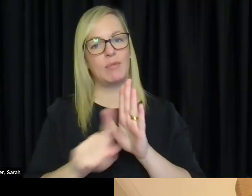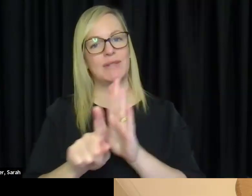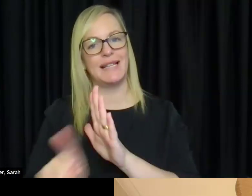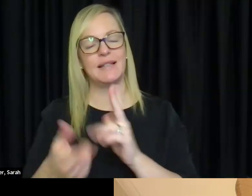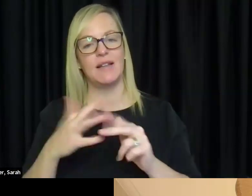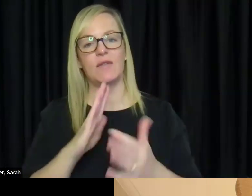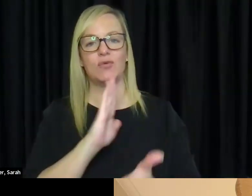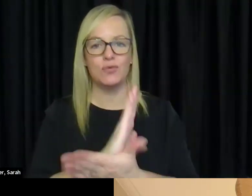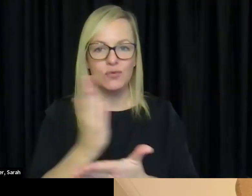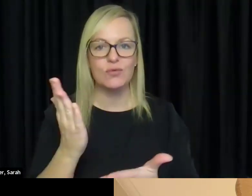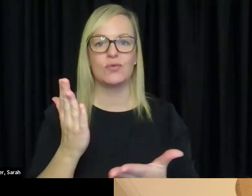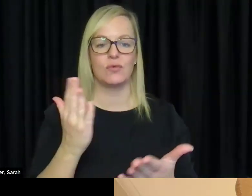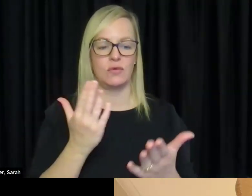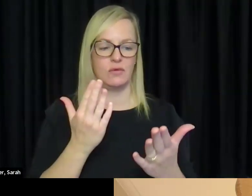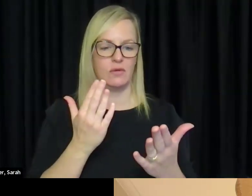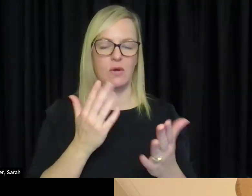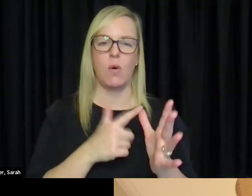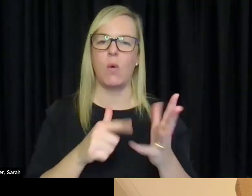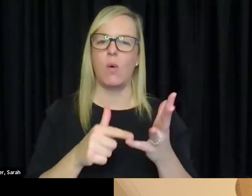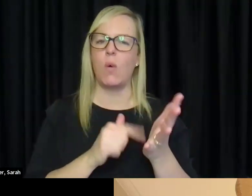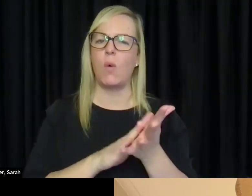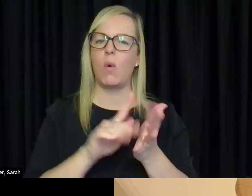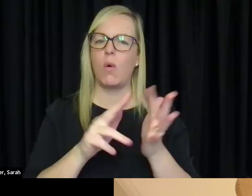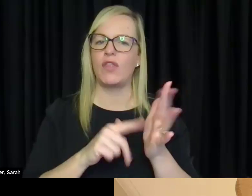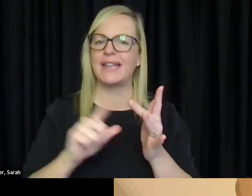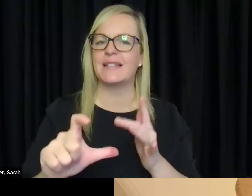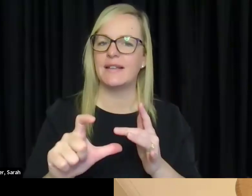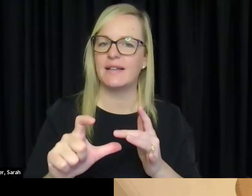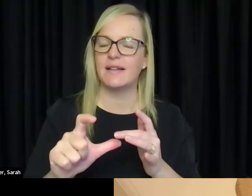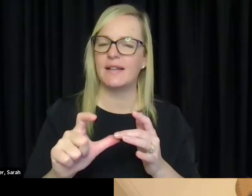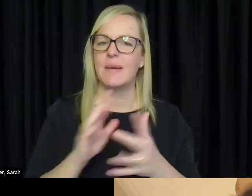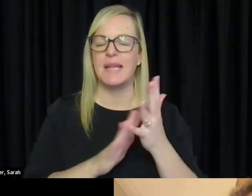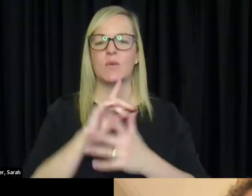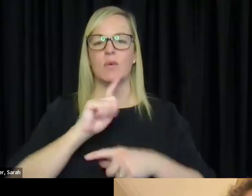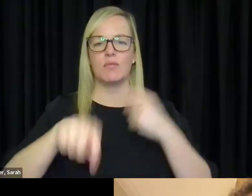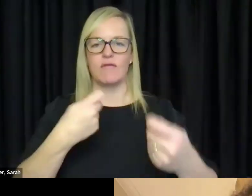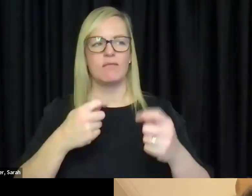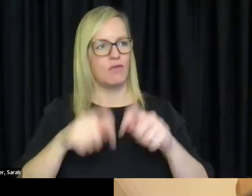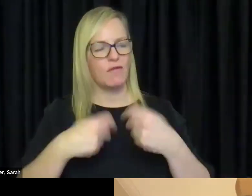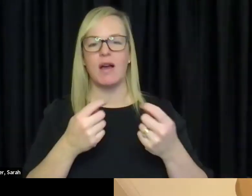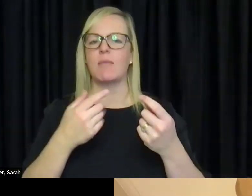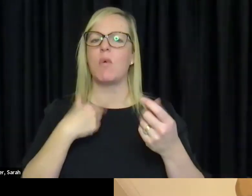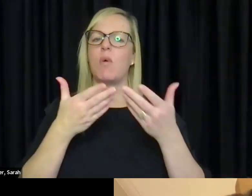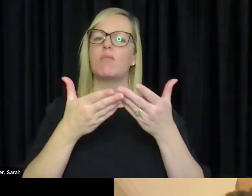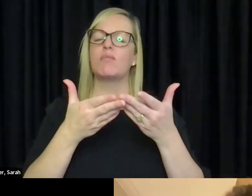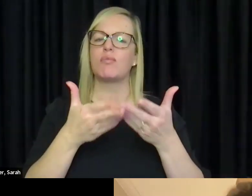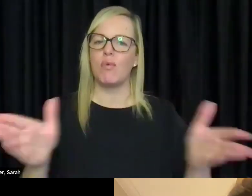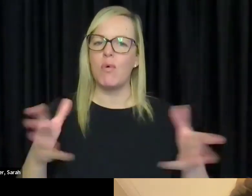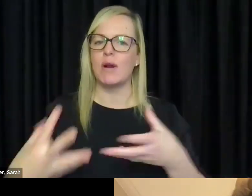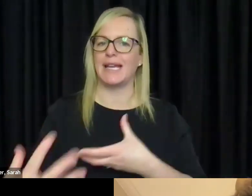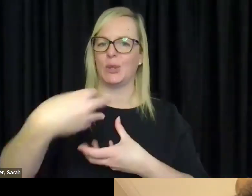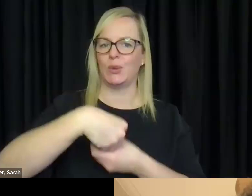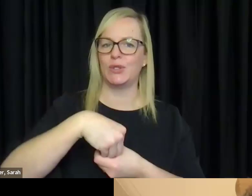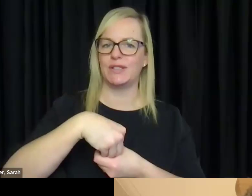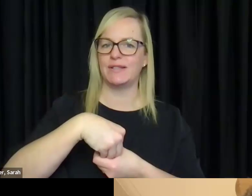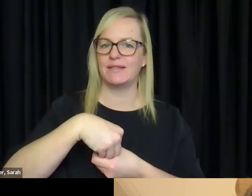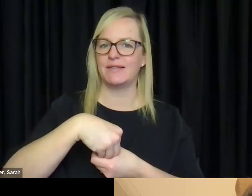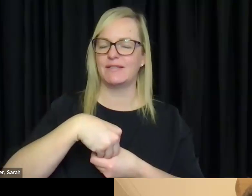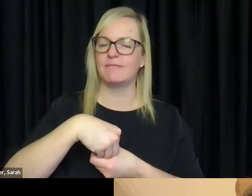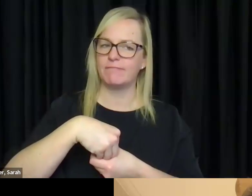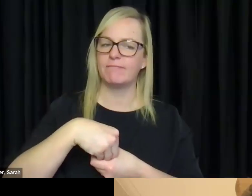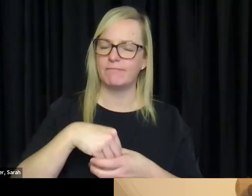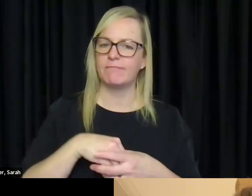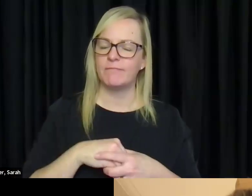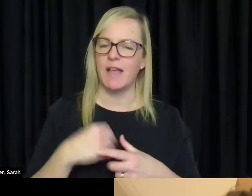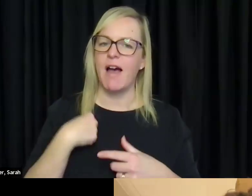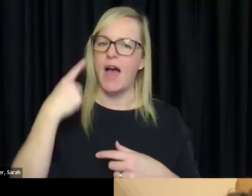more real and I guess will then create a wider inclusion and I think that we deserve the ability